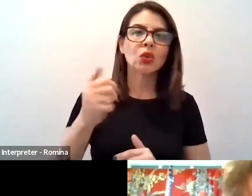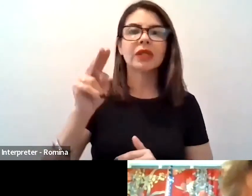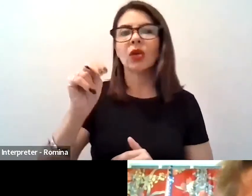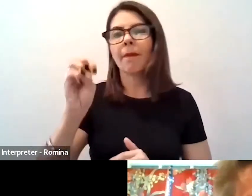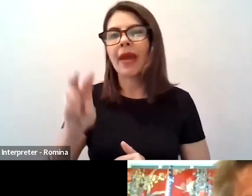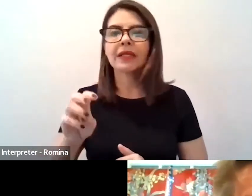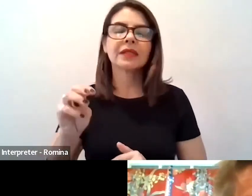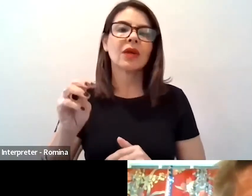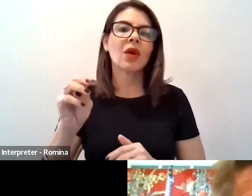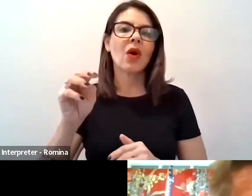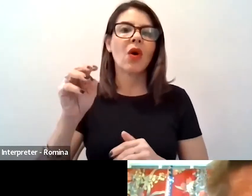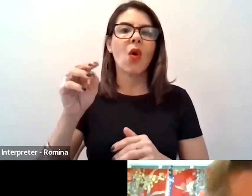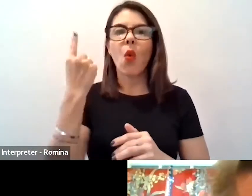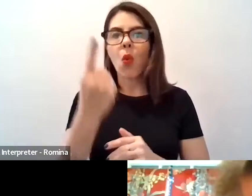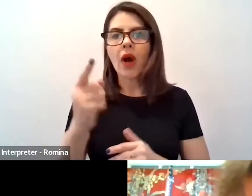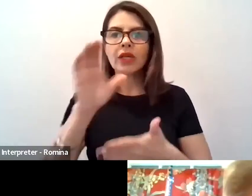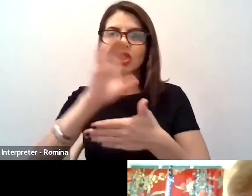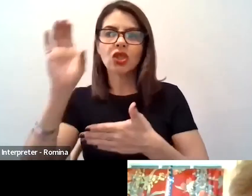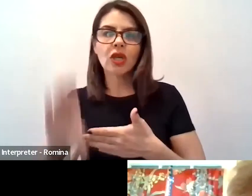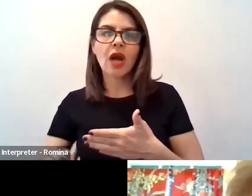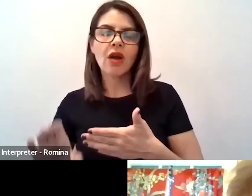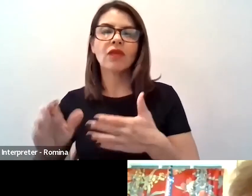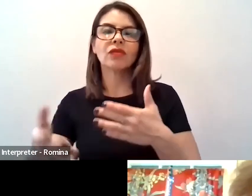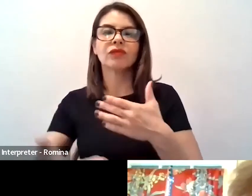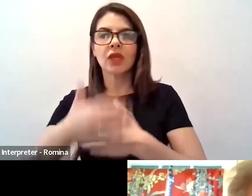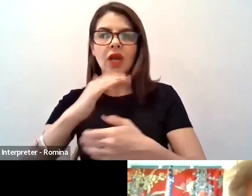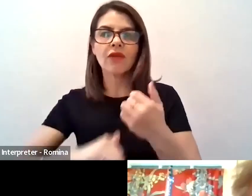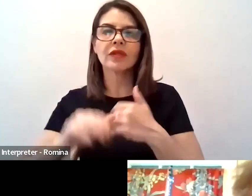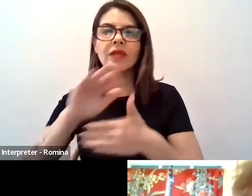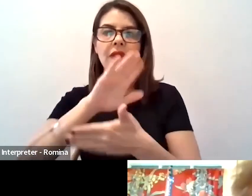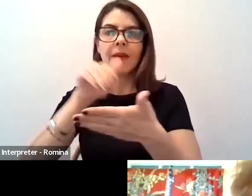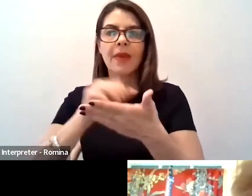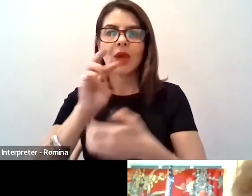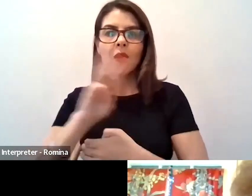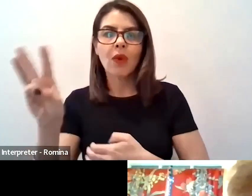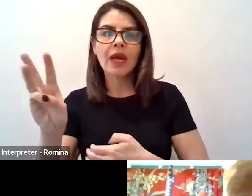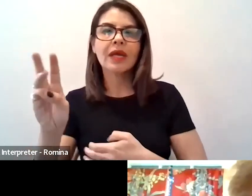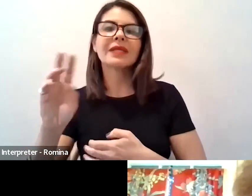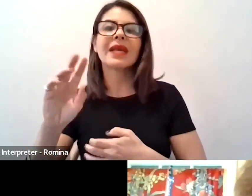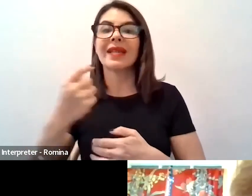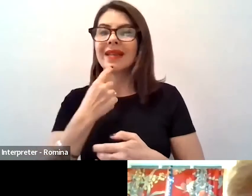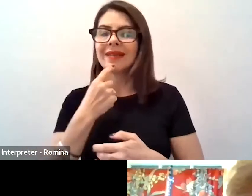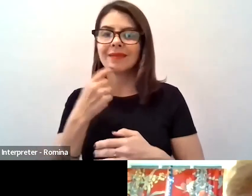one in Chicago covers the Midwest. And as I mentioned earlier, we have